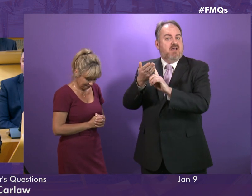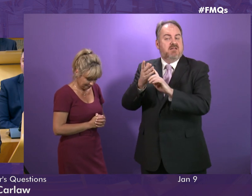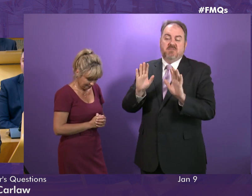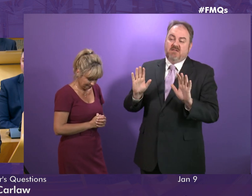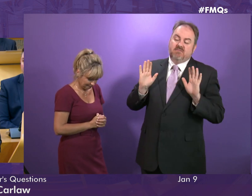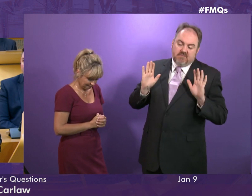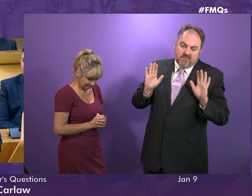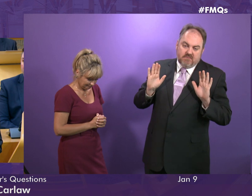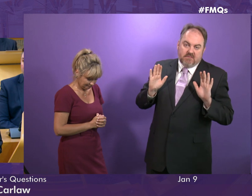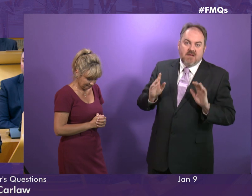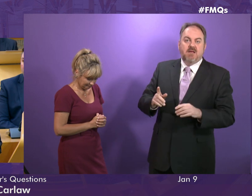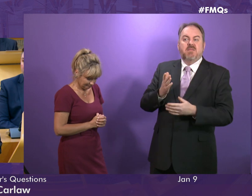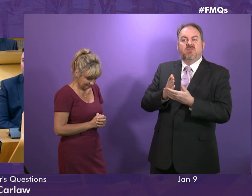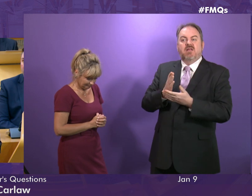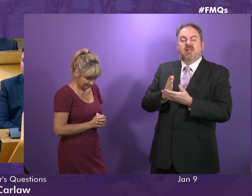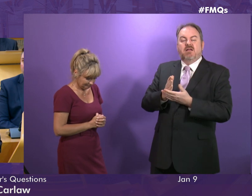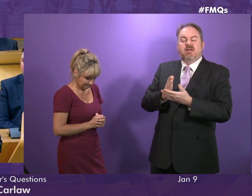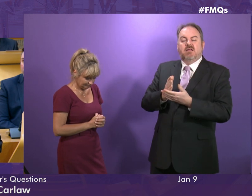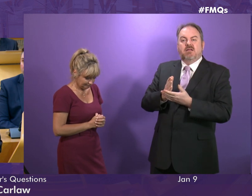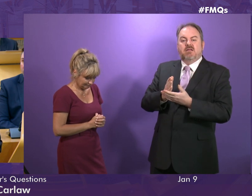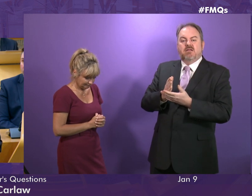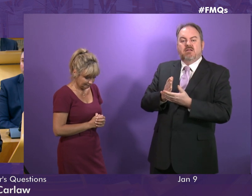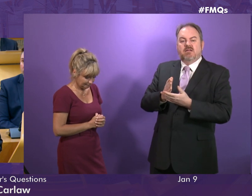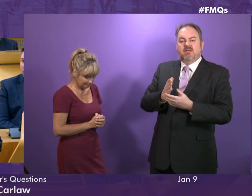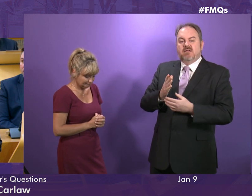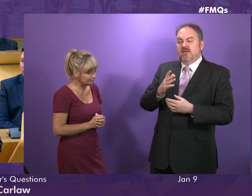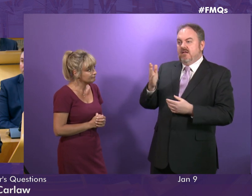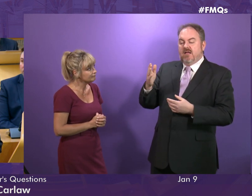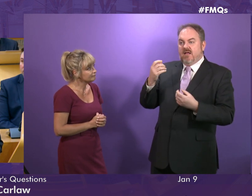Actually, I was not on my feet fast enough, because I had not realised that that was it